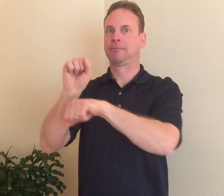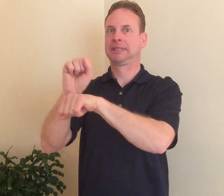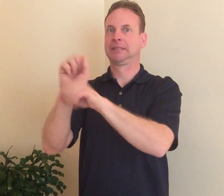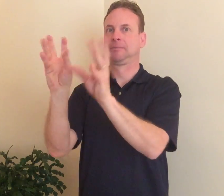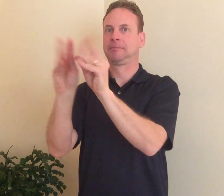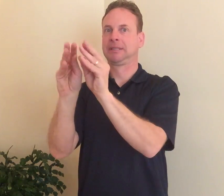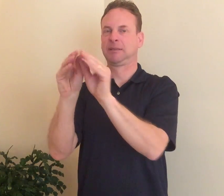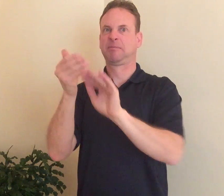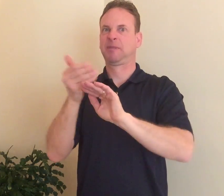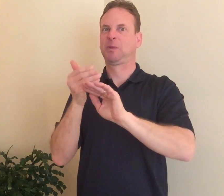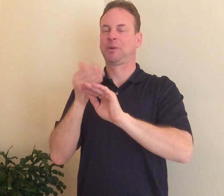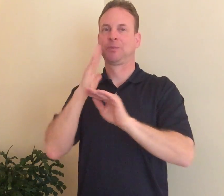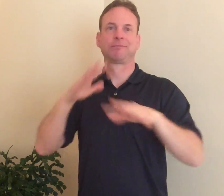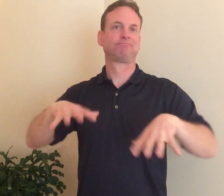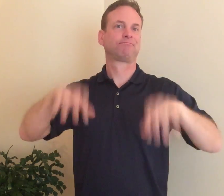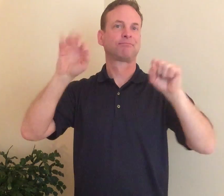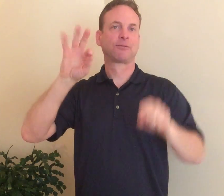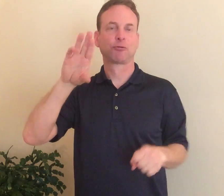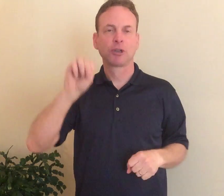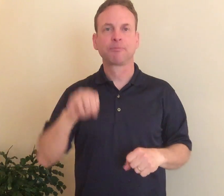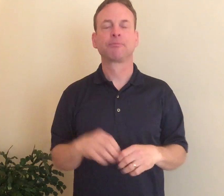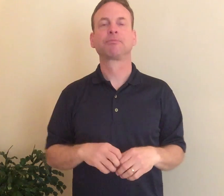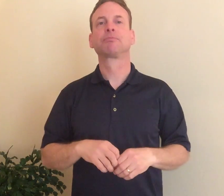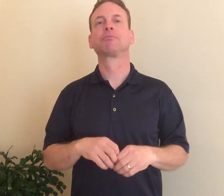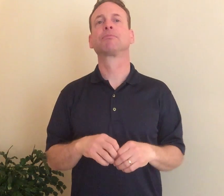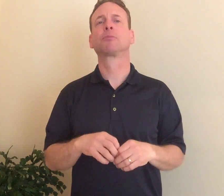the business meeting.